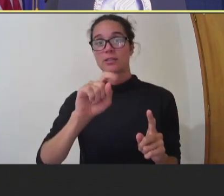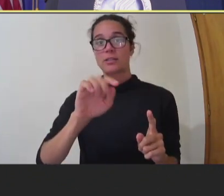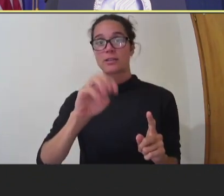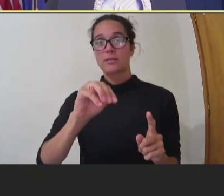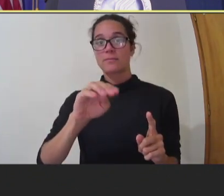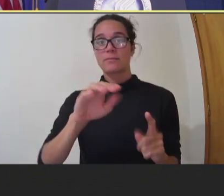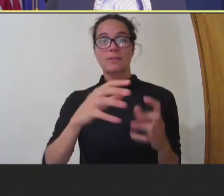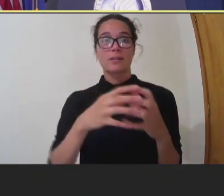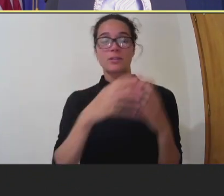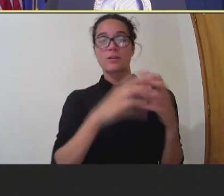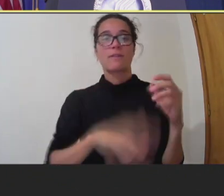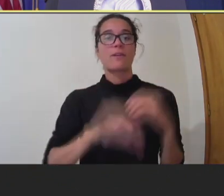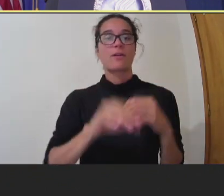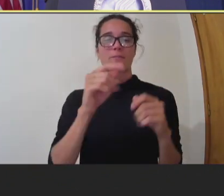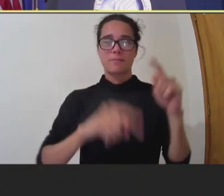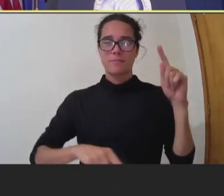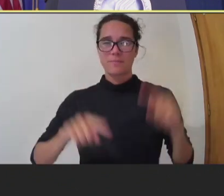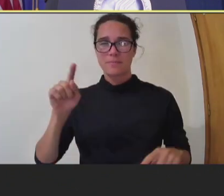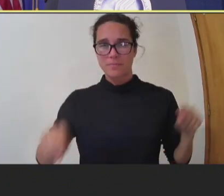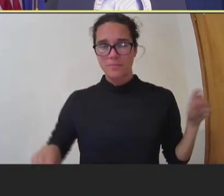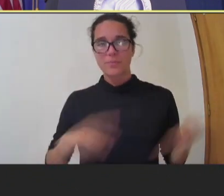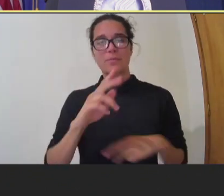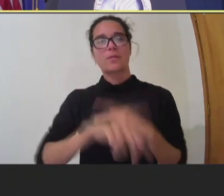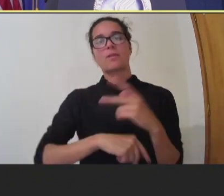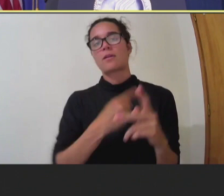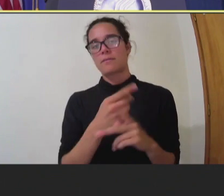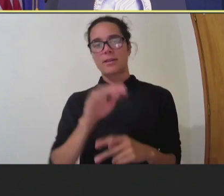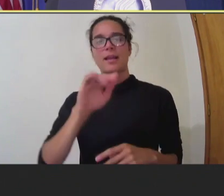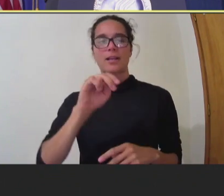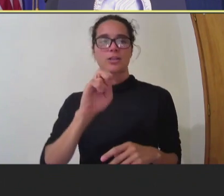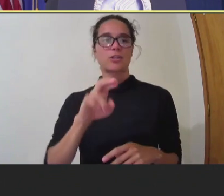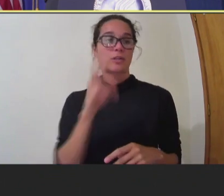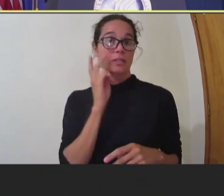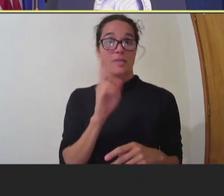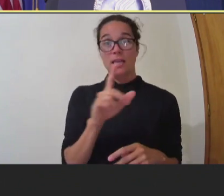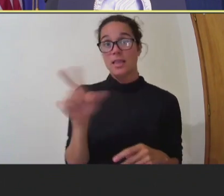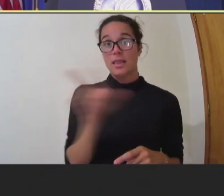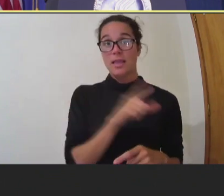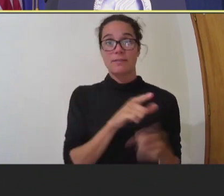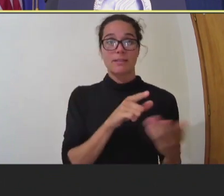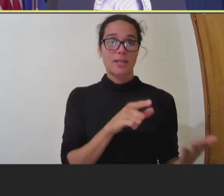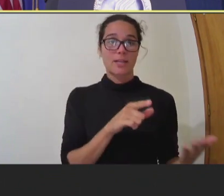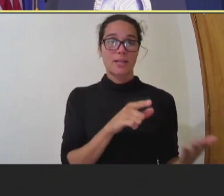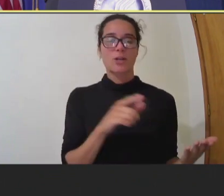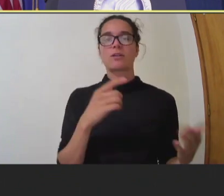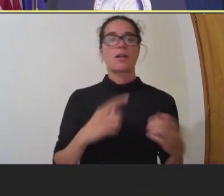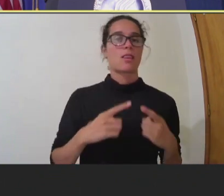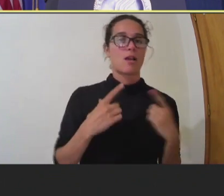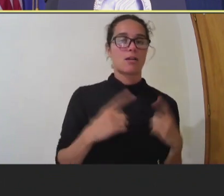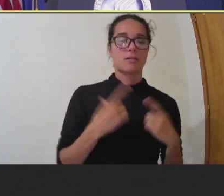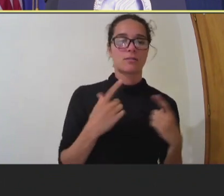kinds of cancers, as you can see on the left here, including lung and others noted here. So,